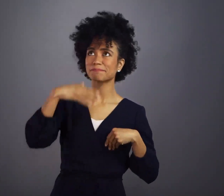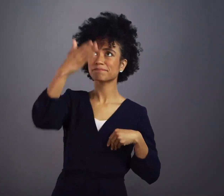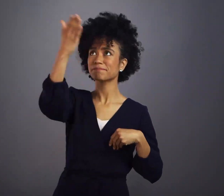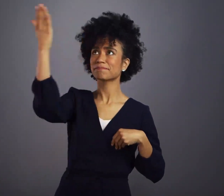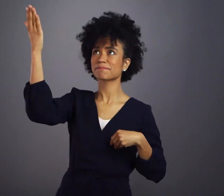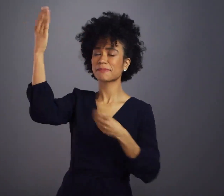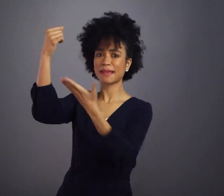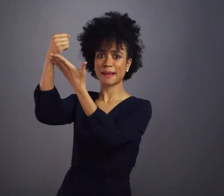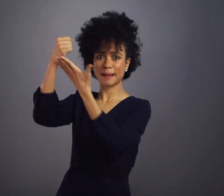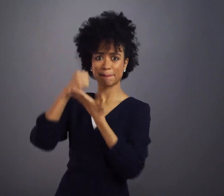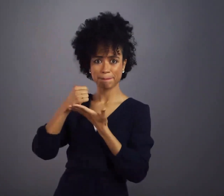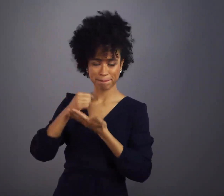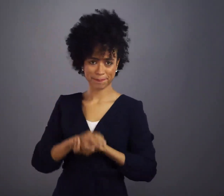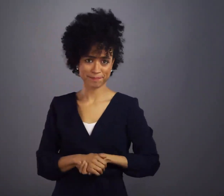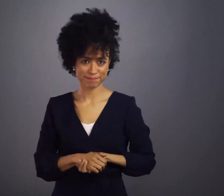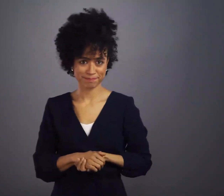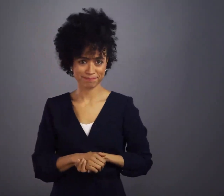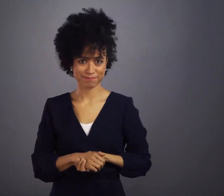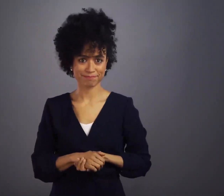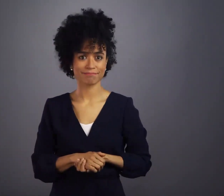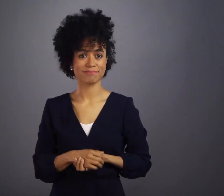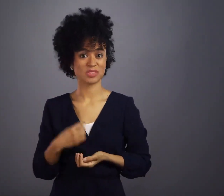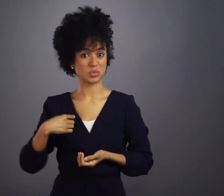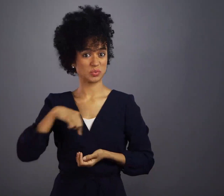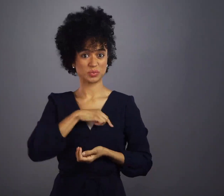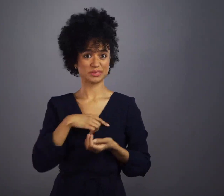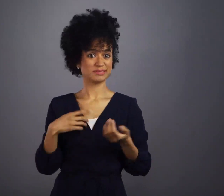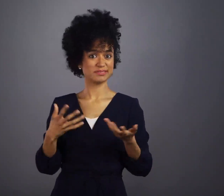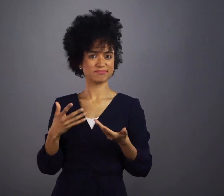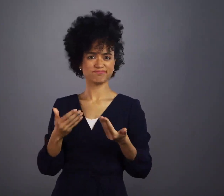and the other, to accept spiritual help.